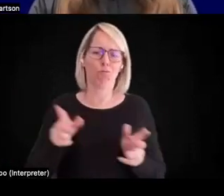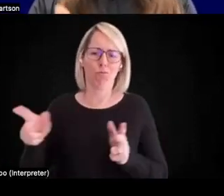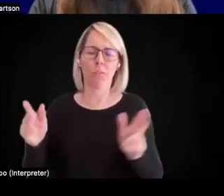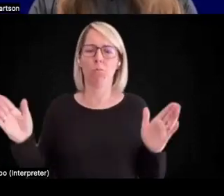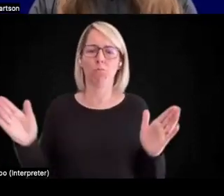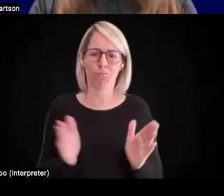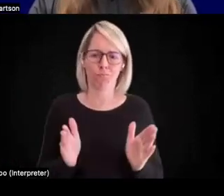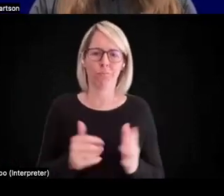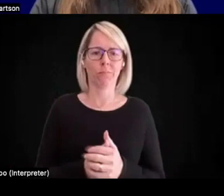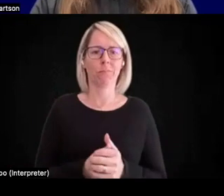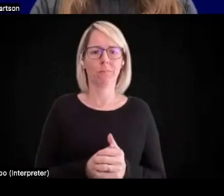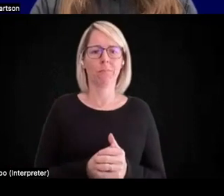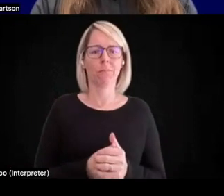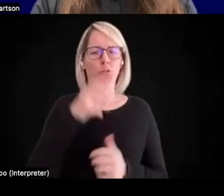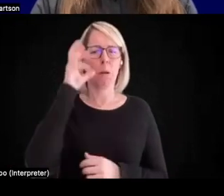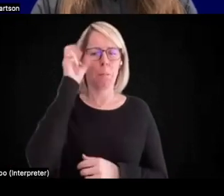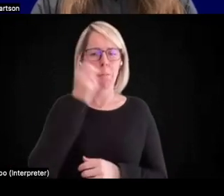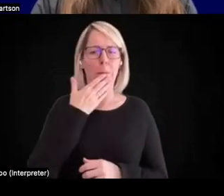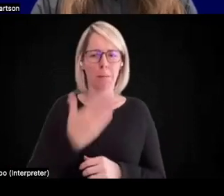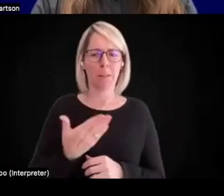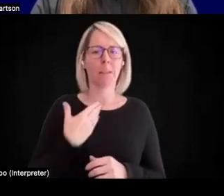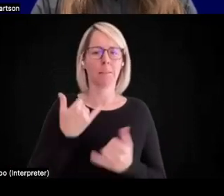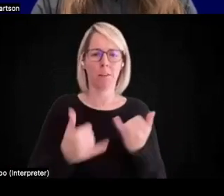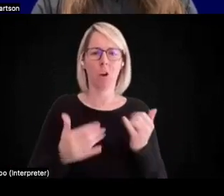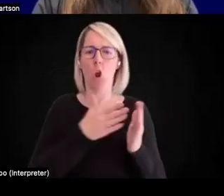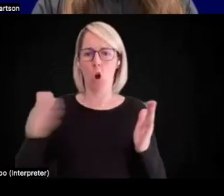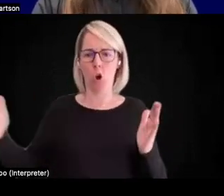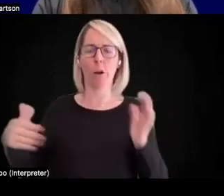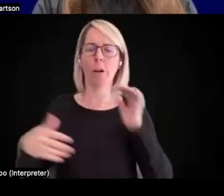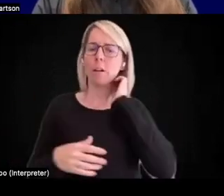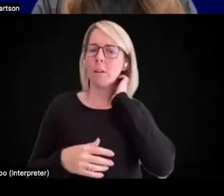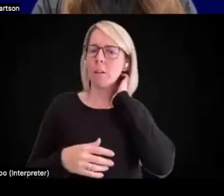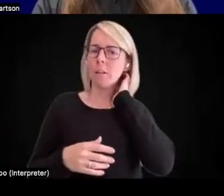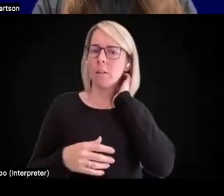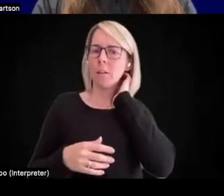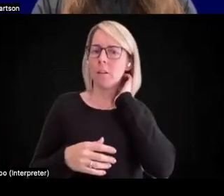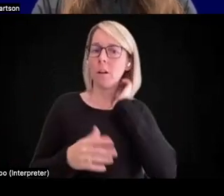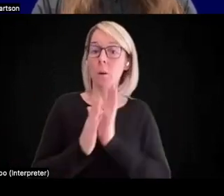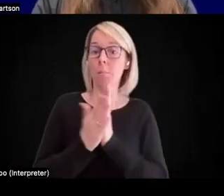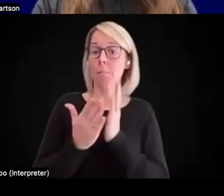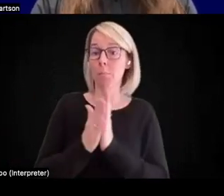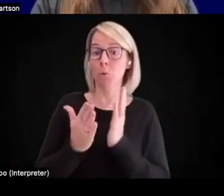Then once the child shows the teacher the part of the book that they're interested in,